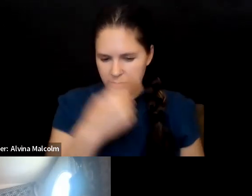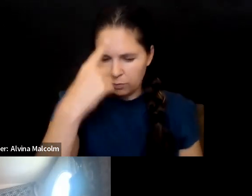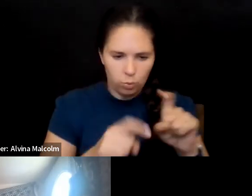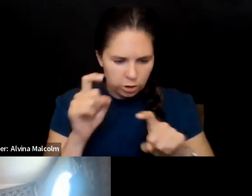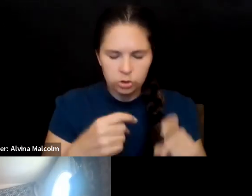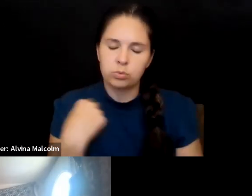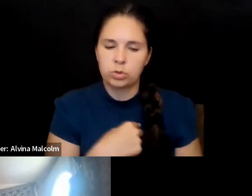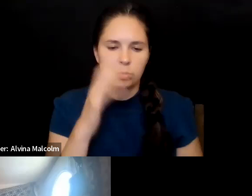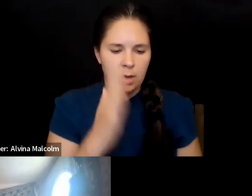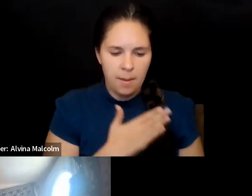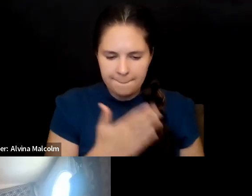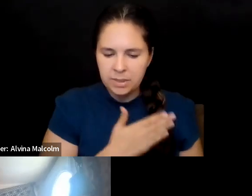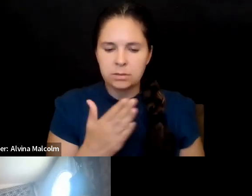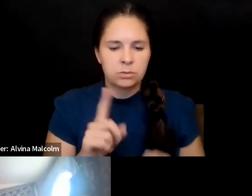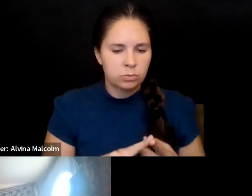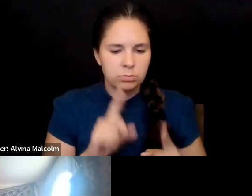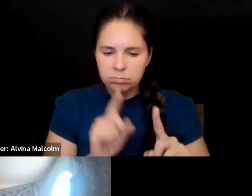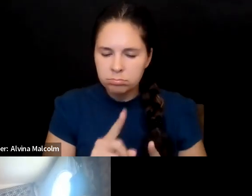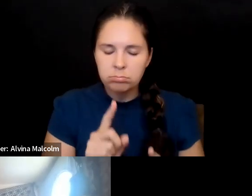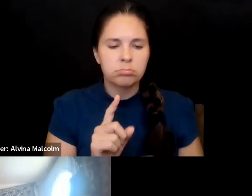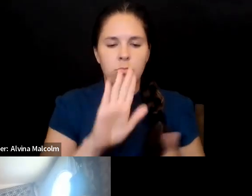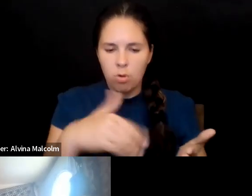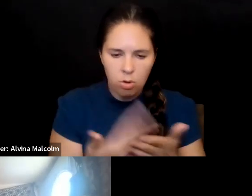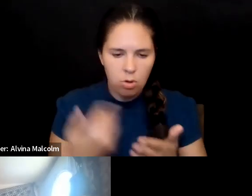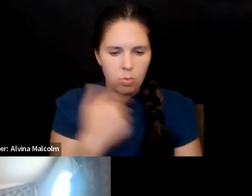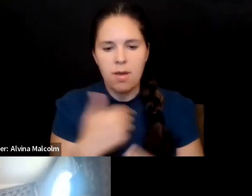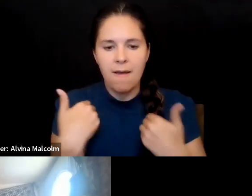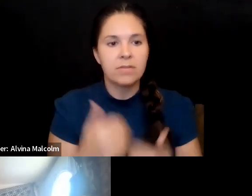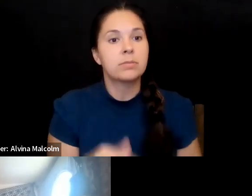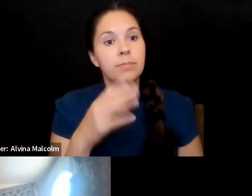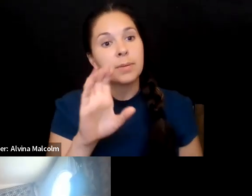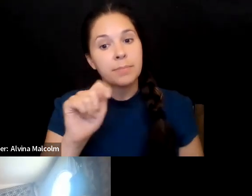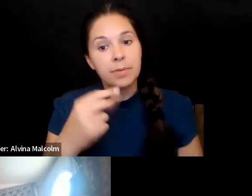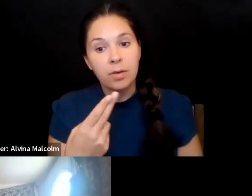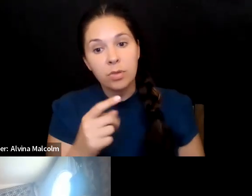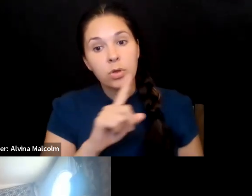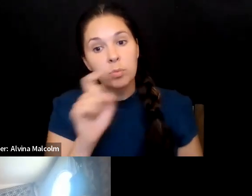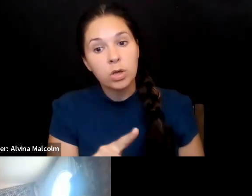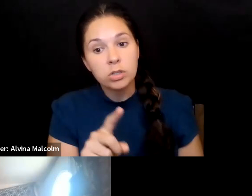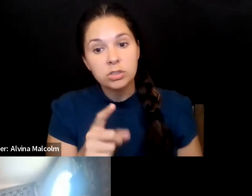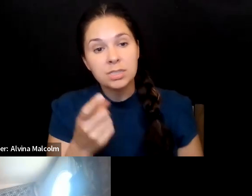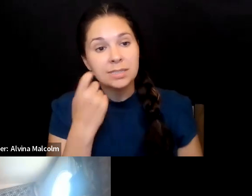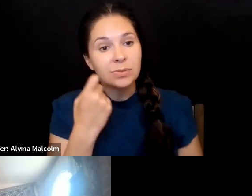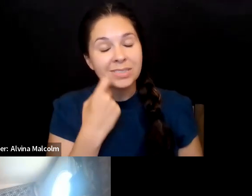to put addition materials out if possible. Don't hesitate to reach out